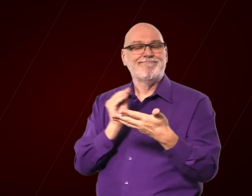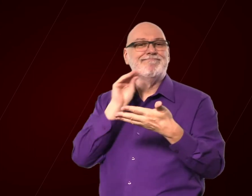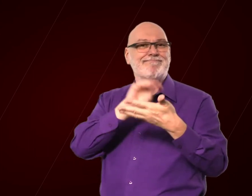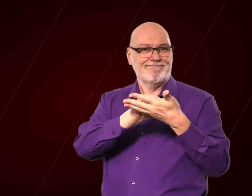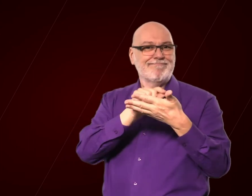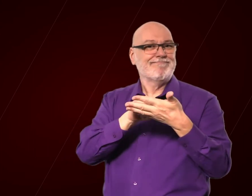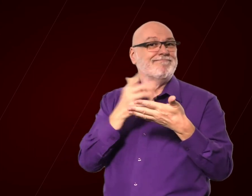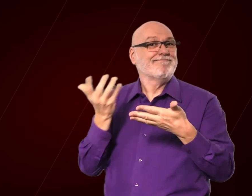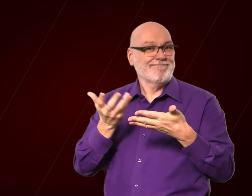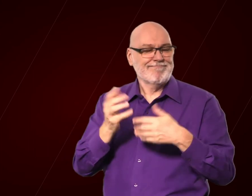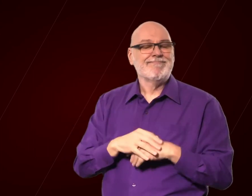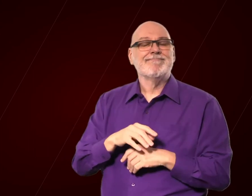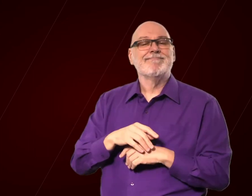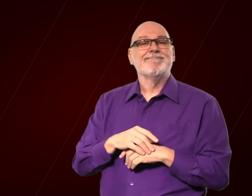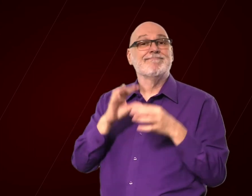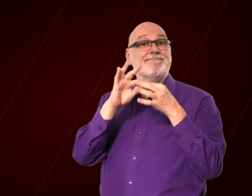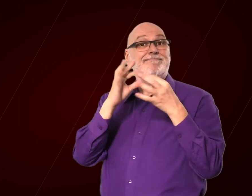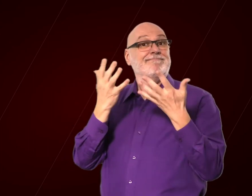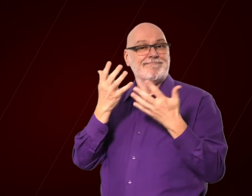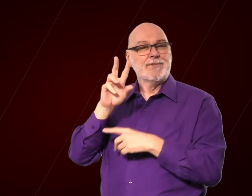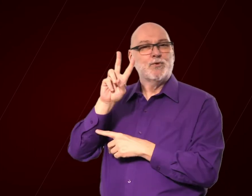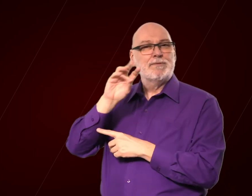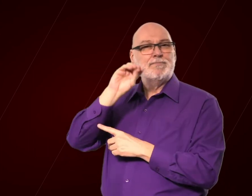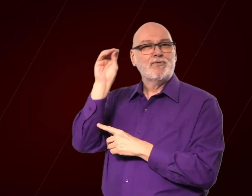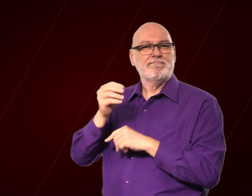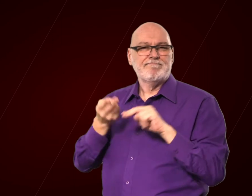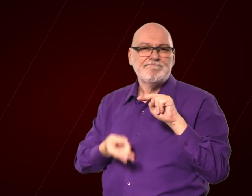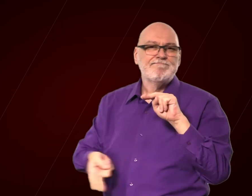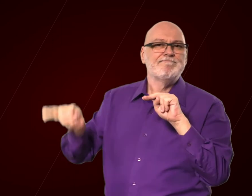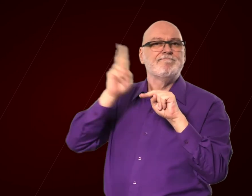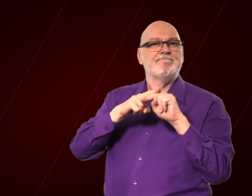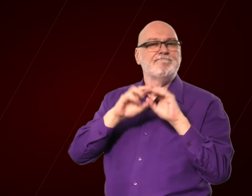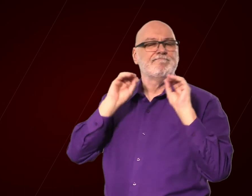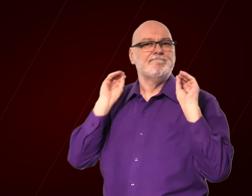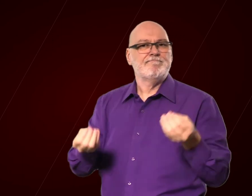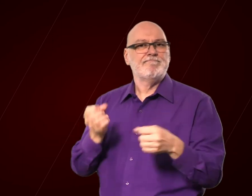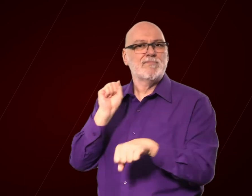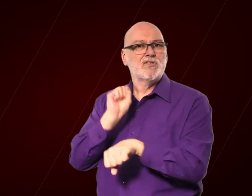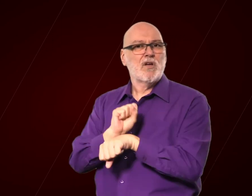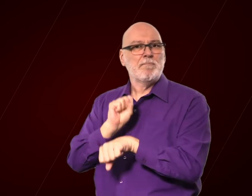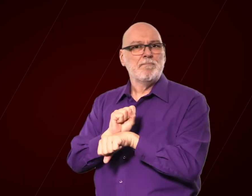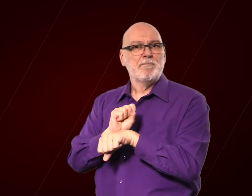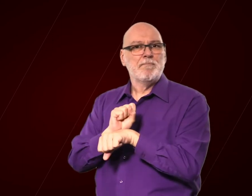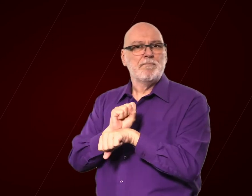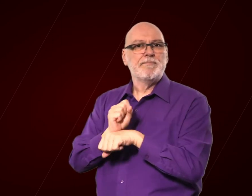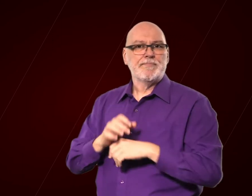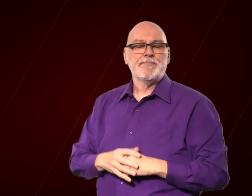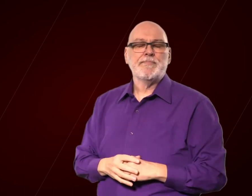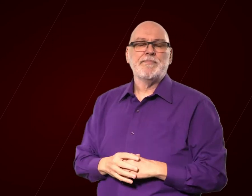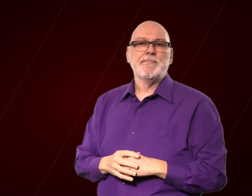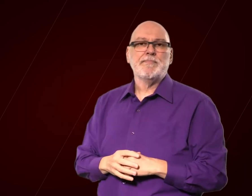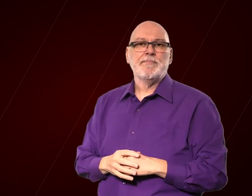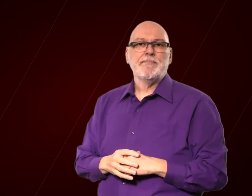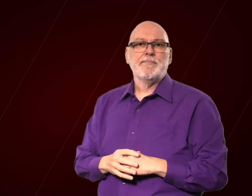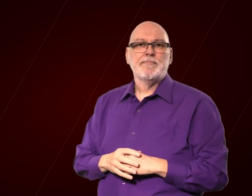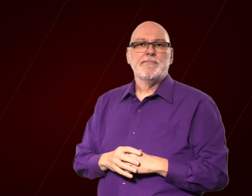it showed a 2% increase in unemployment,